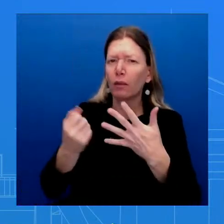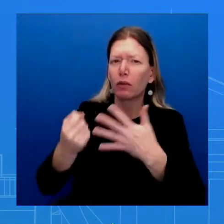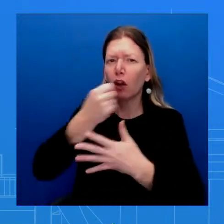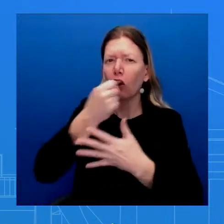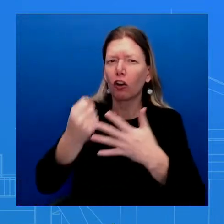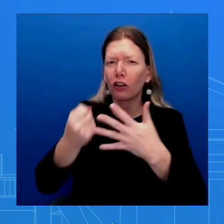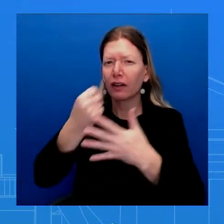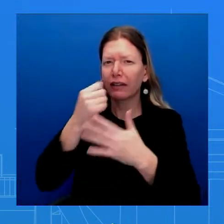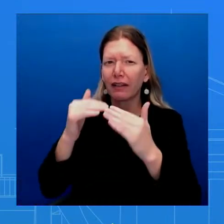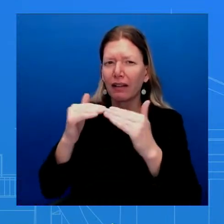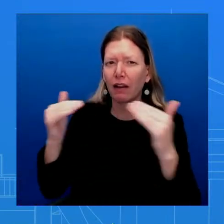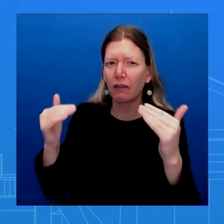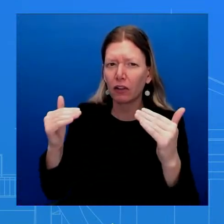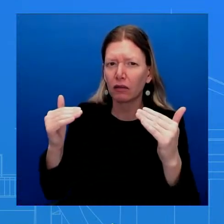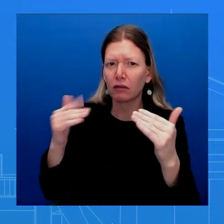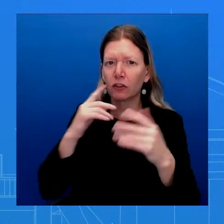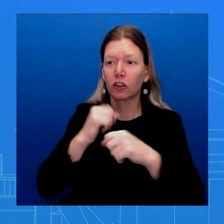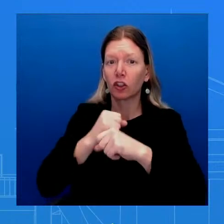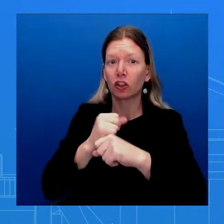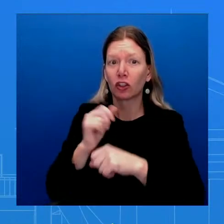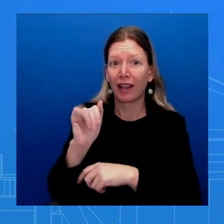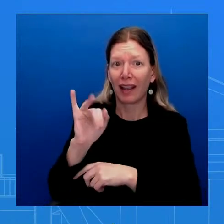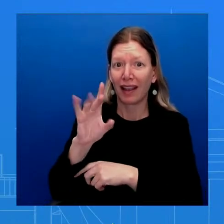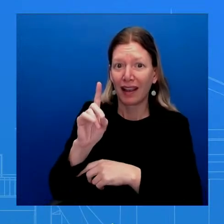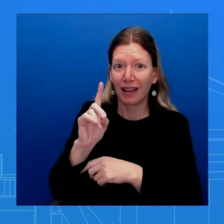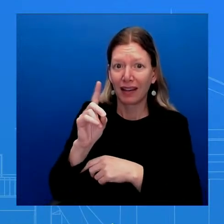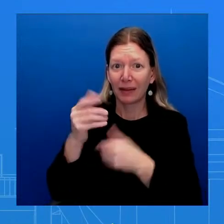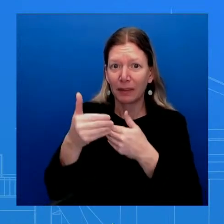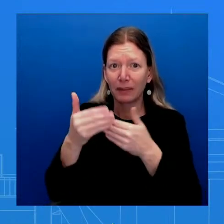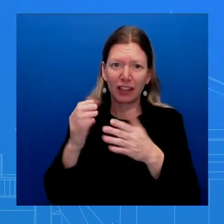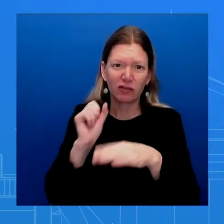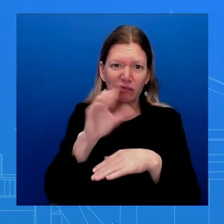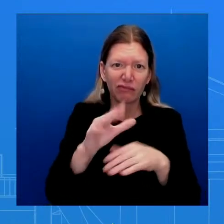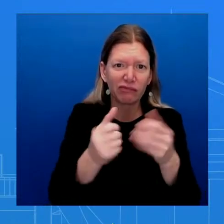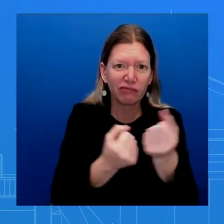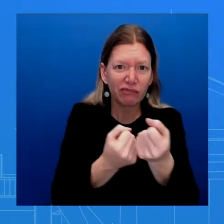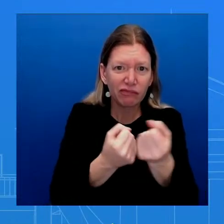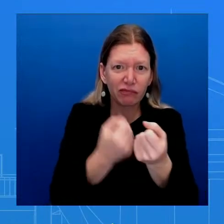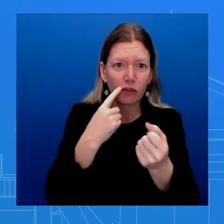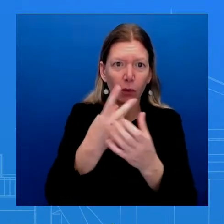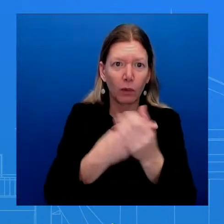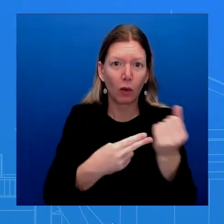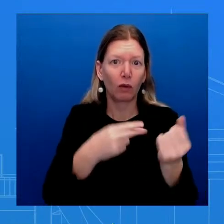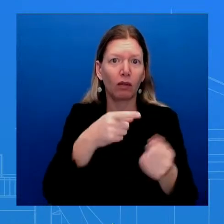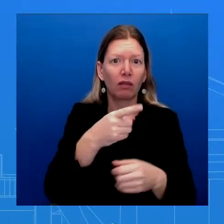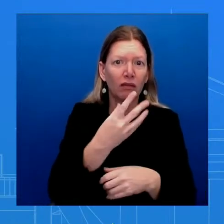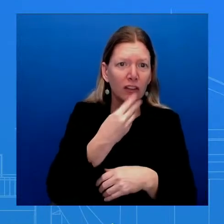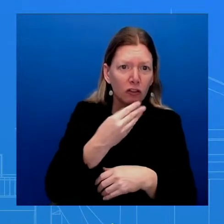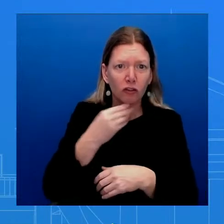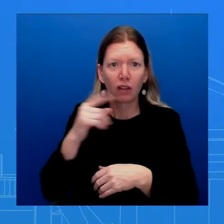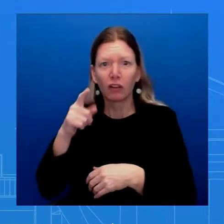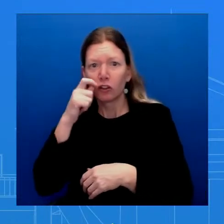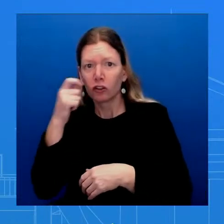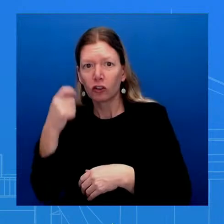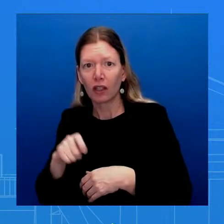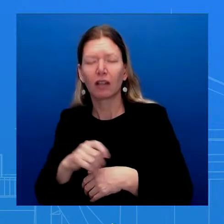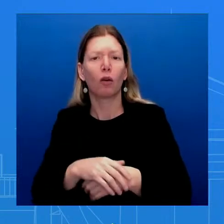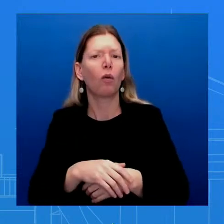Mr. Kirby: Very, very high, Jon. I mean, we desperately need the supplemental funding that the President asked for.